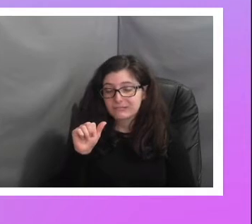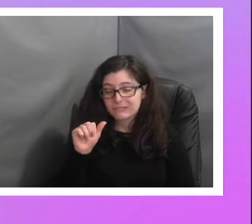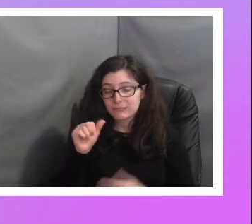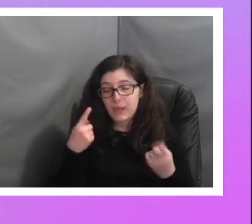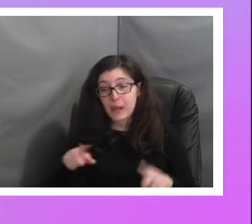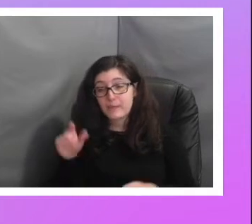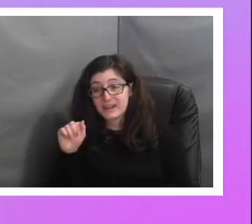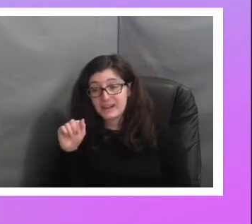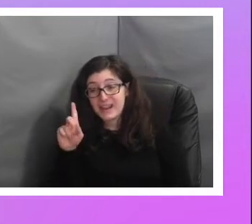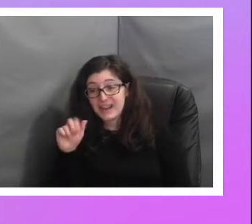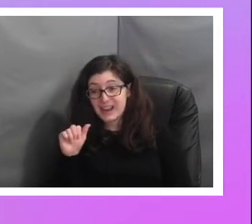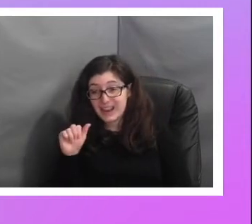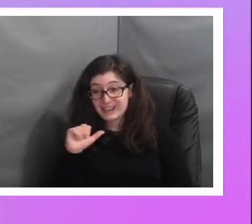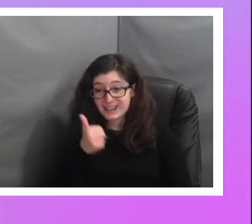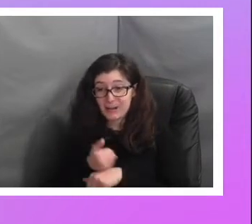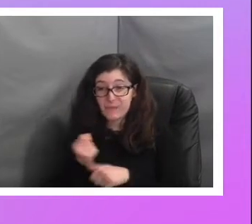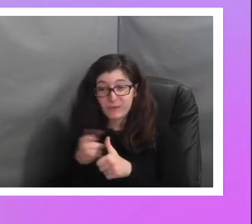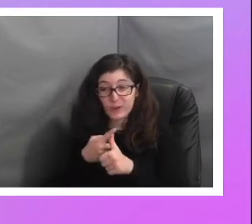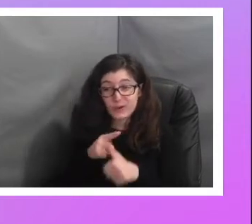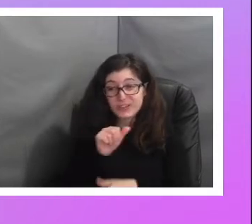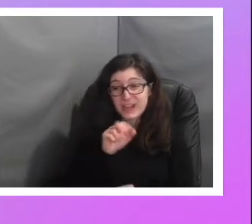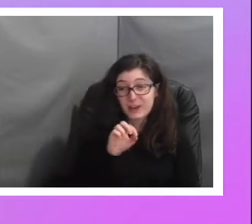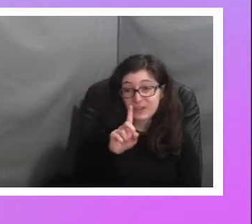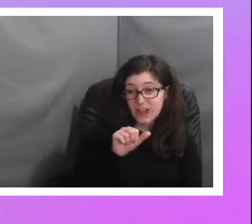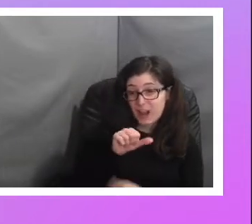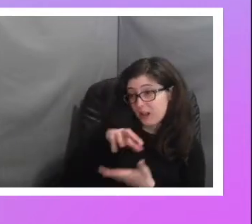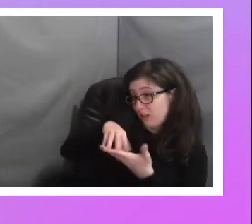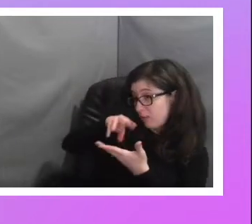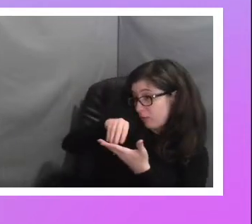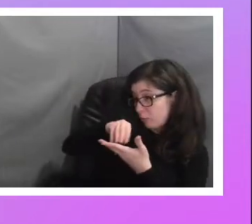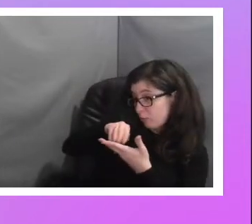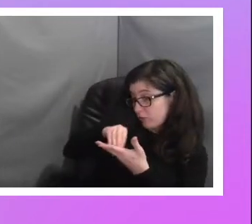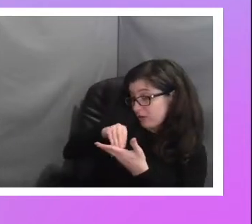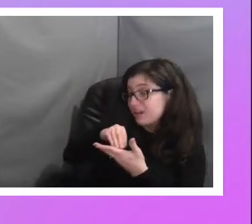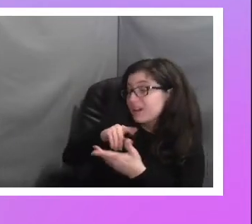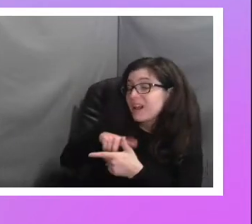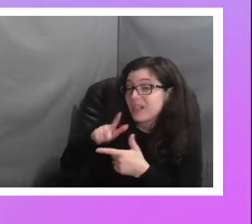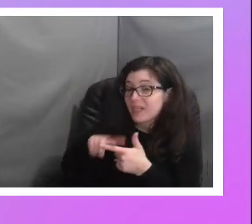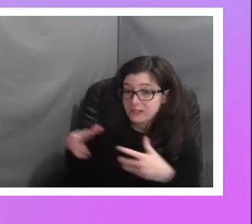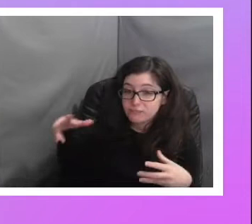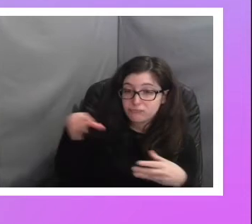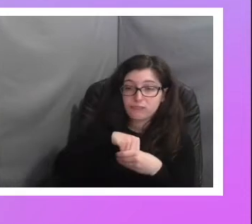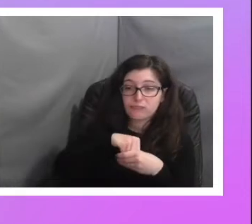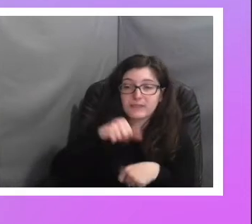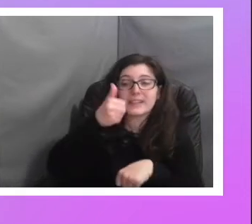and made these things part of the law, because you're more likely to actually achieve compliance